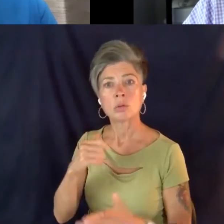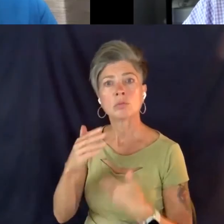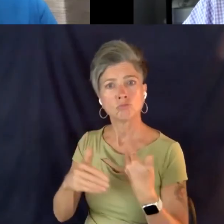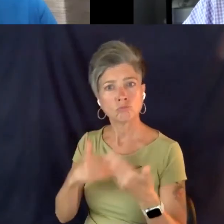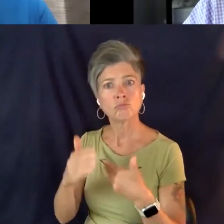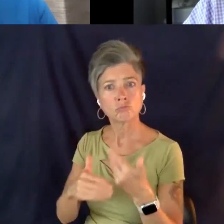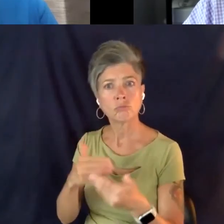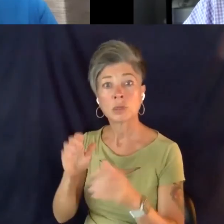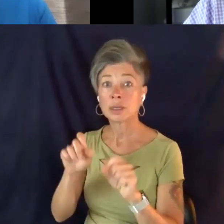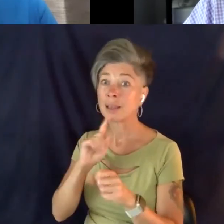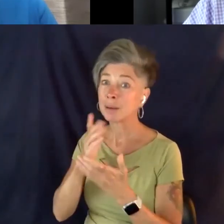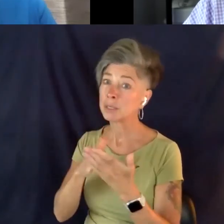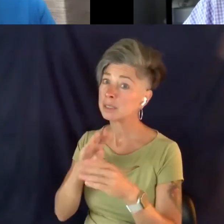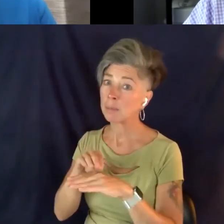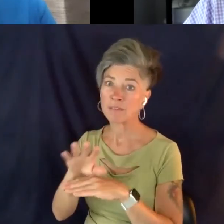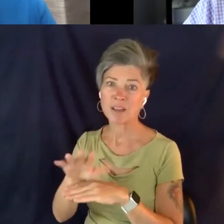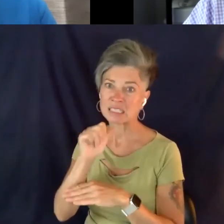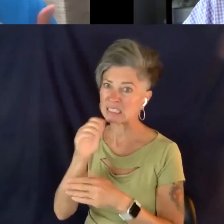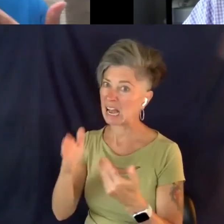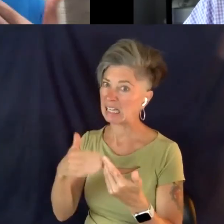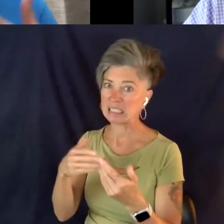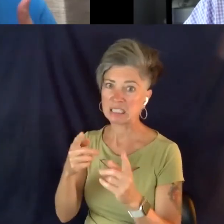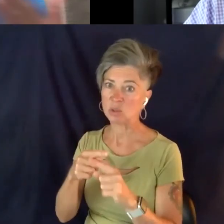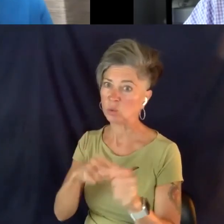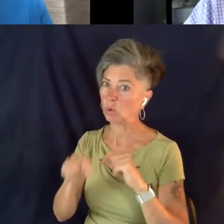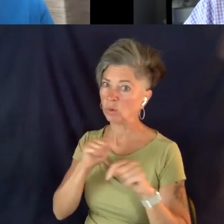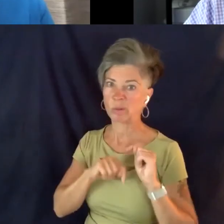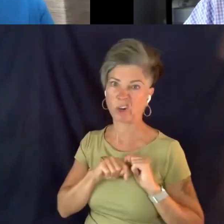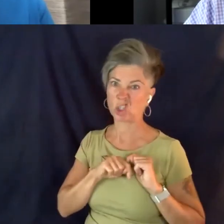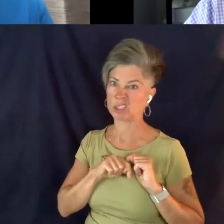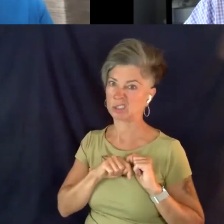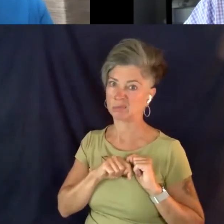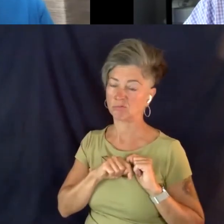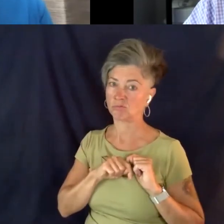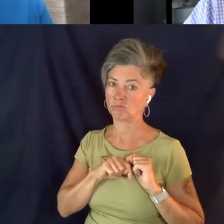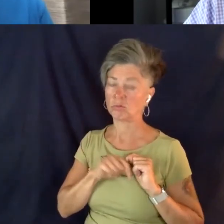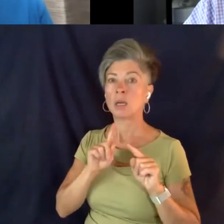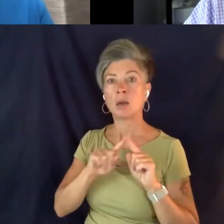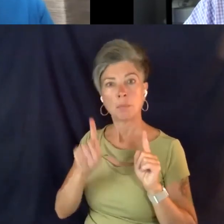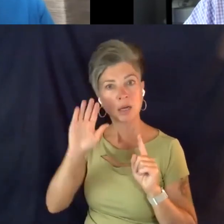that are not going to be easily reversible, but it looks like fertility is is something